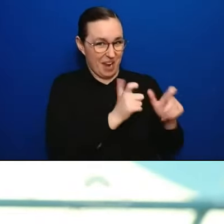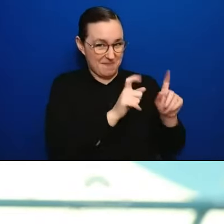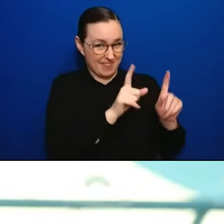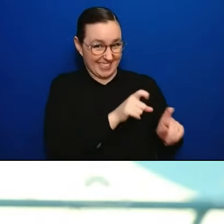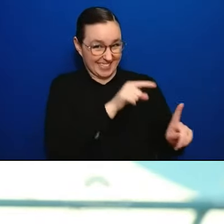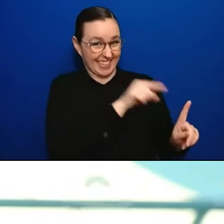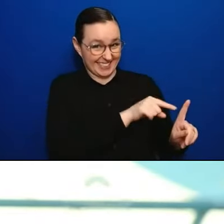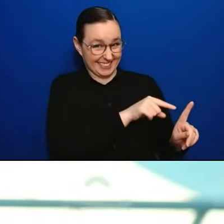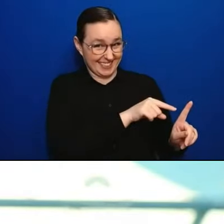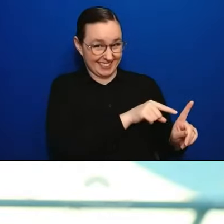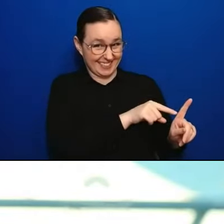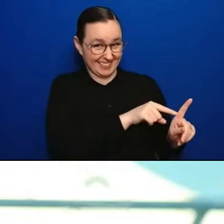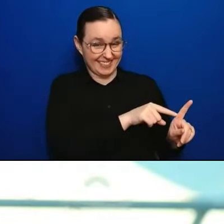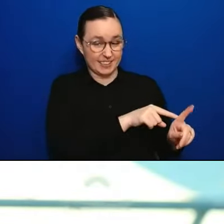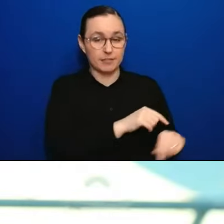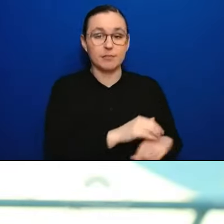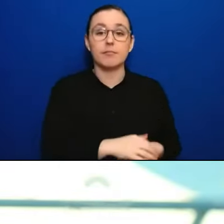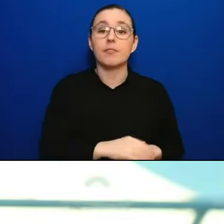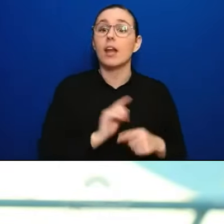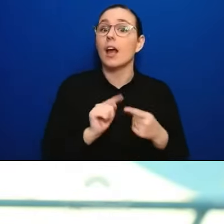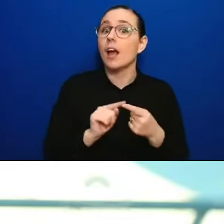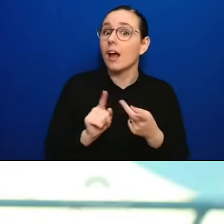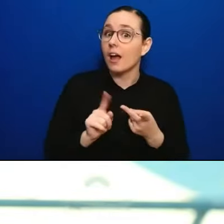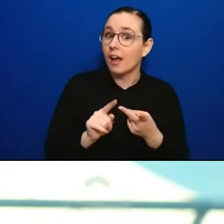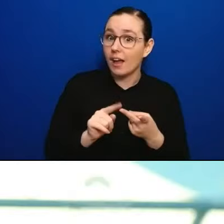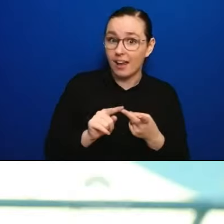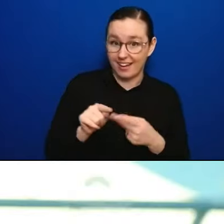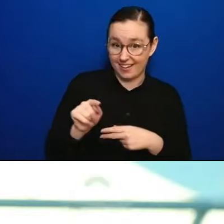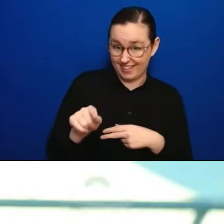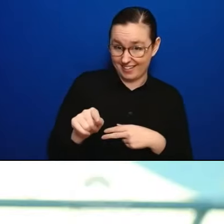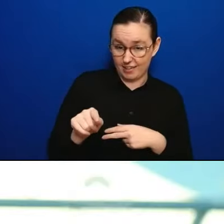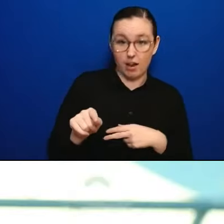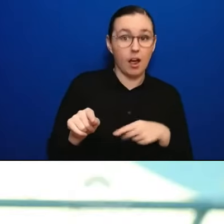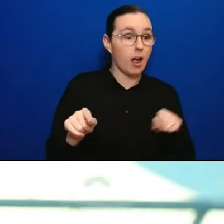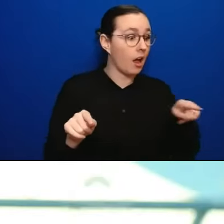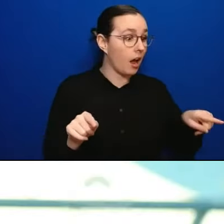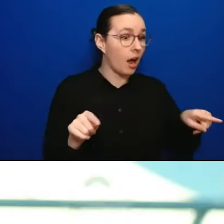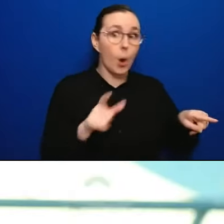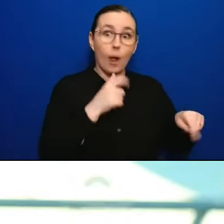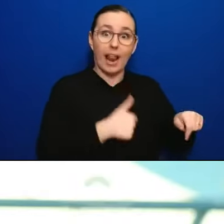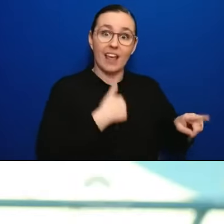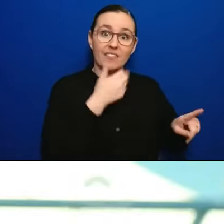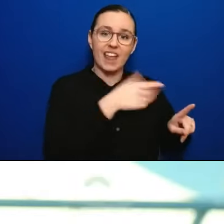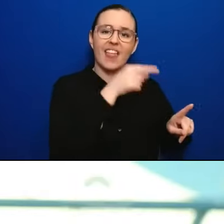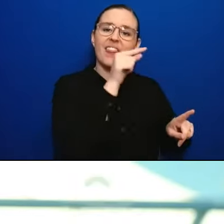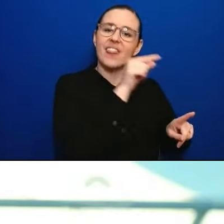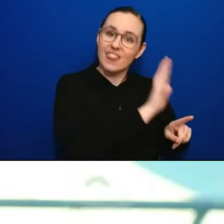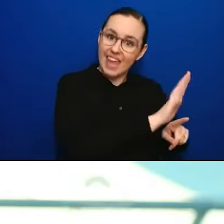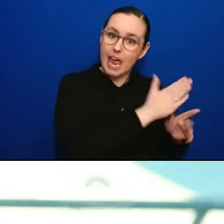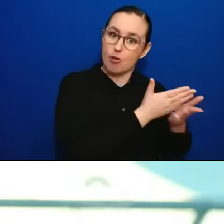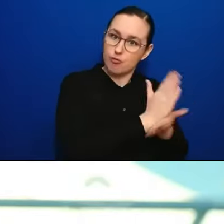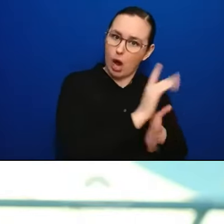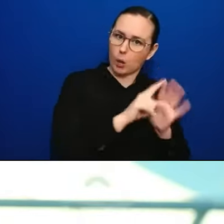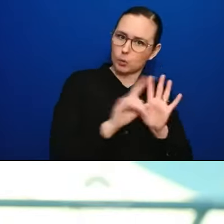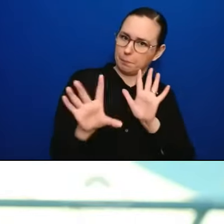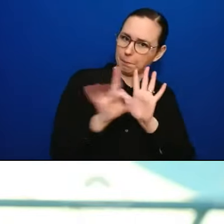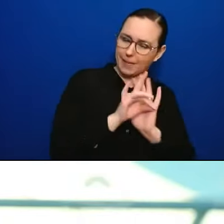long-term care making sure we can test people with rapid tests, as well.